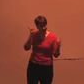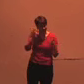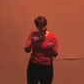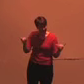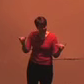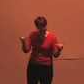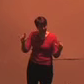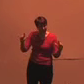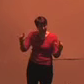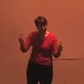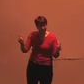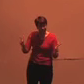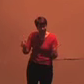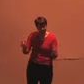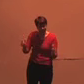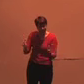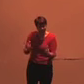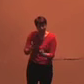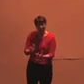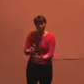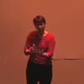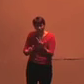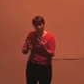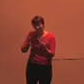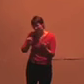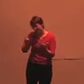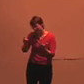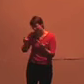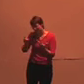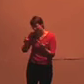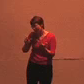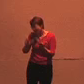are protecting you-- so well-protected feelings.